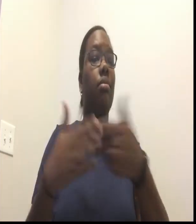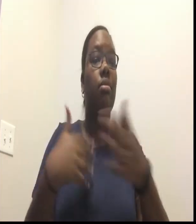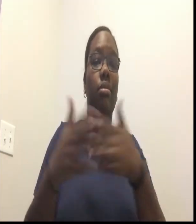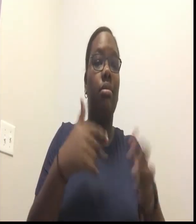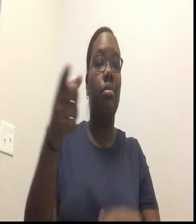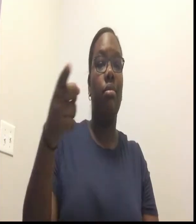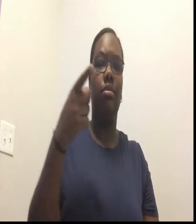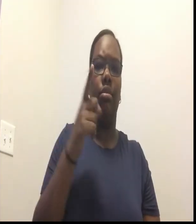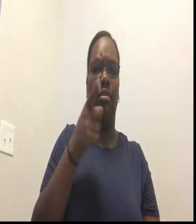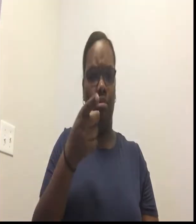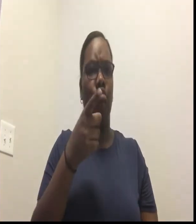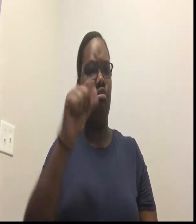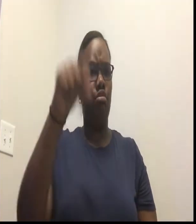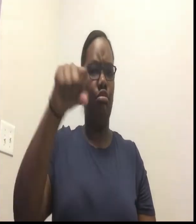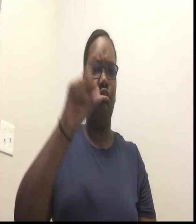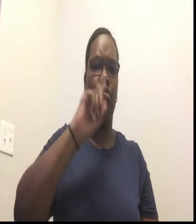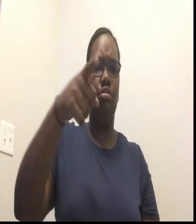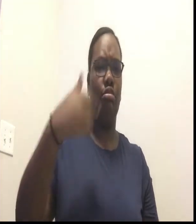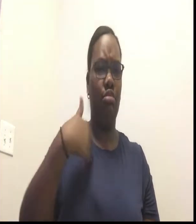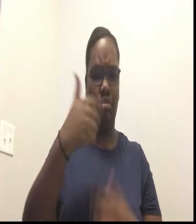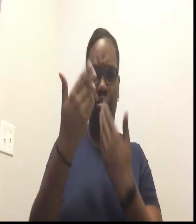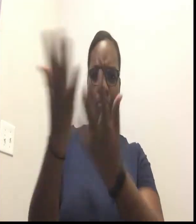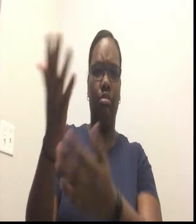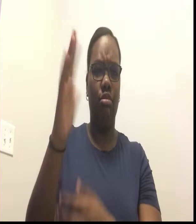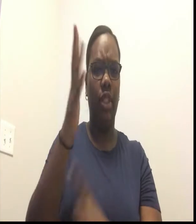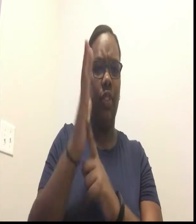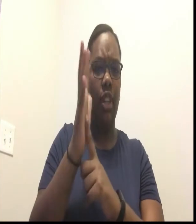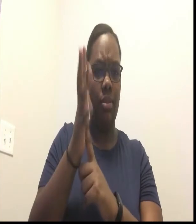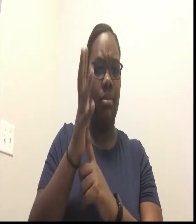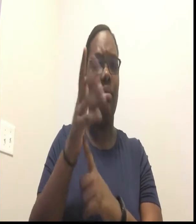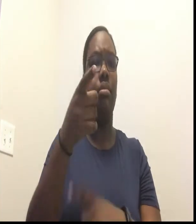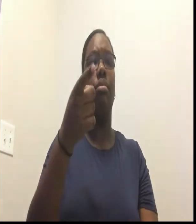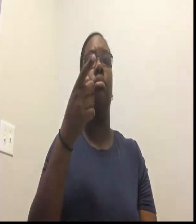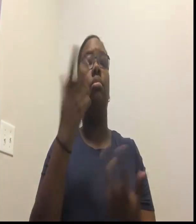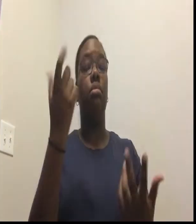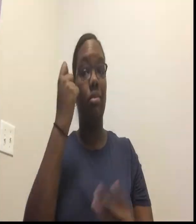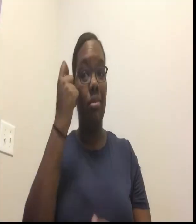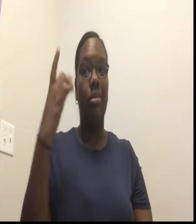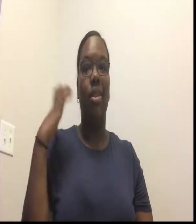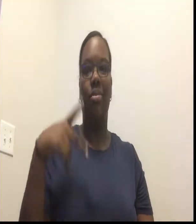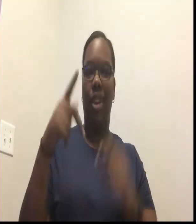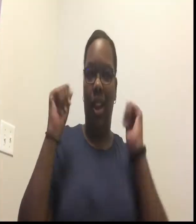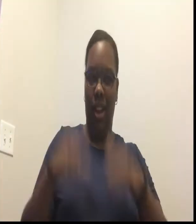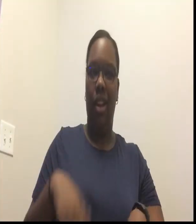say sure here's an extra five minutes, the chair can say no you had your 10